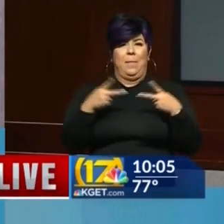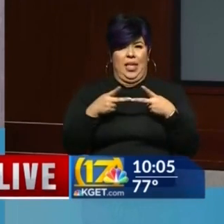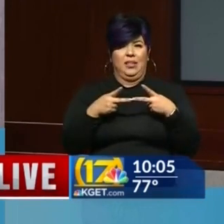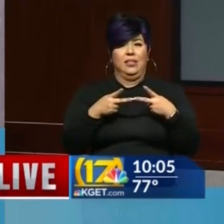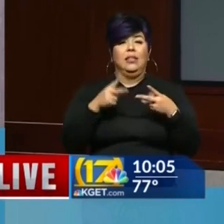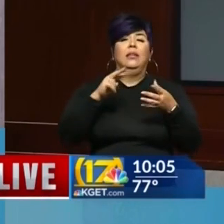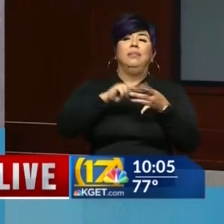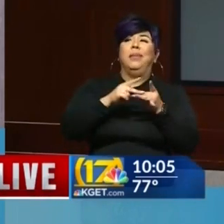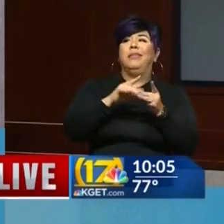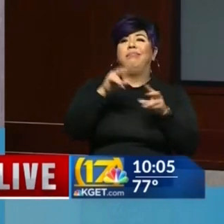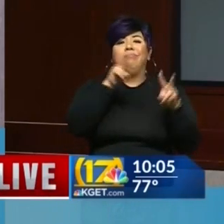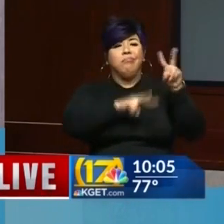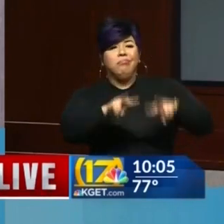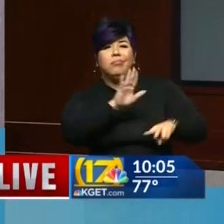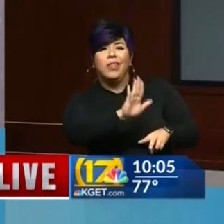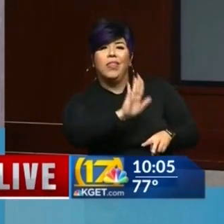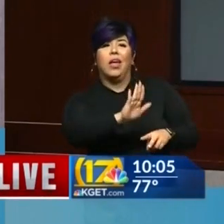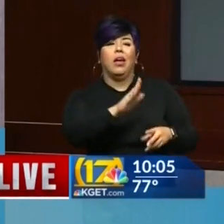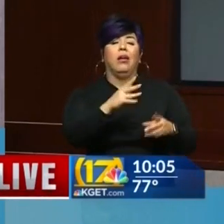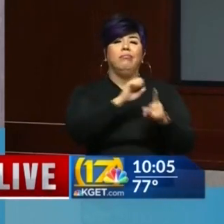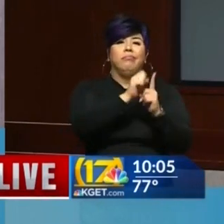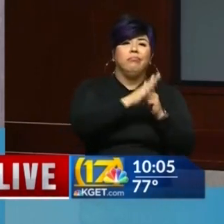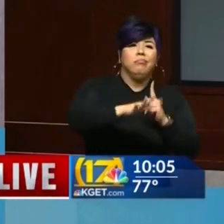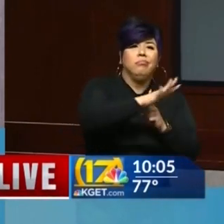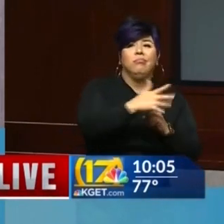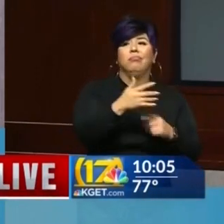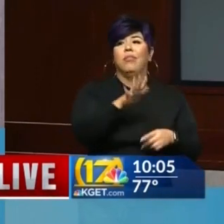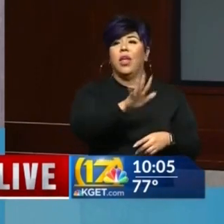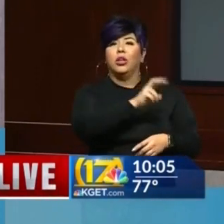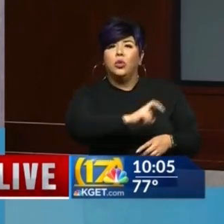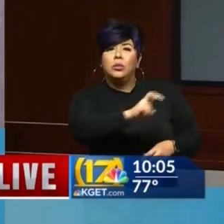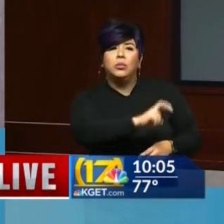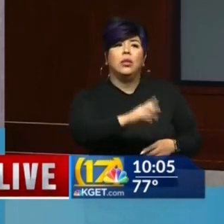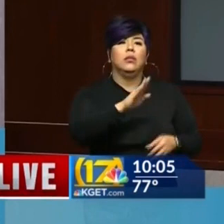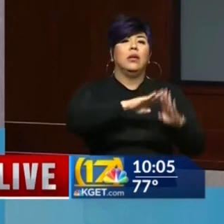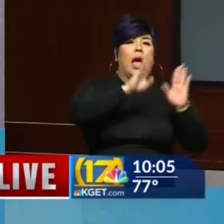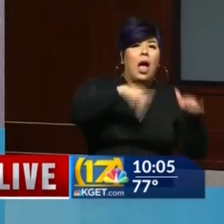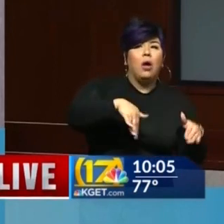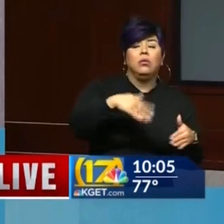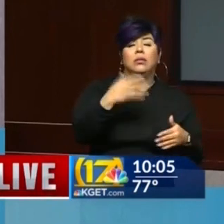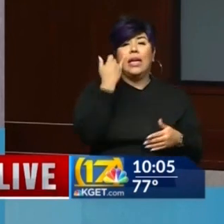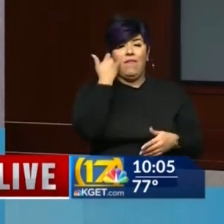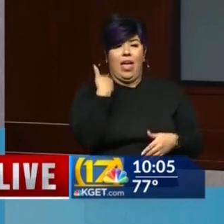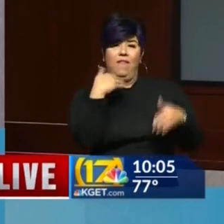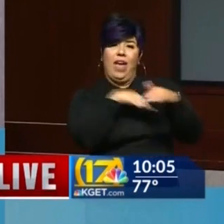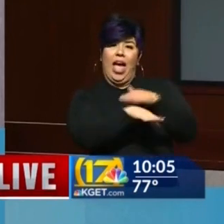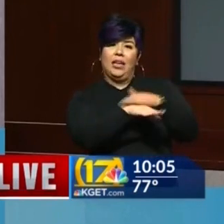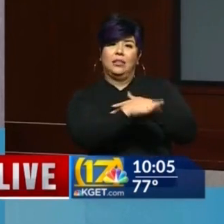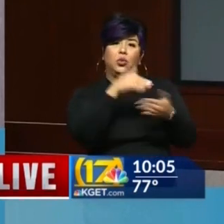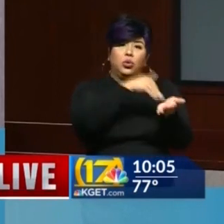LOWEST QUARTILE, THAT THIS MEANS THAT EACH EACH CENSUS TRACK HAS